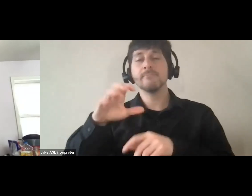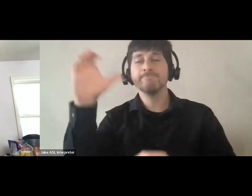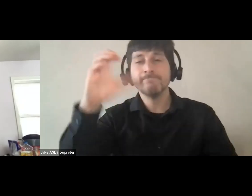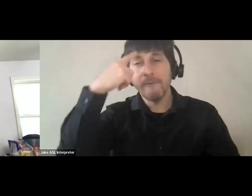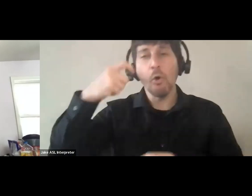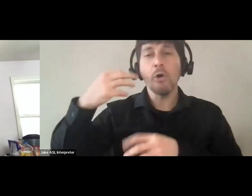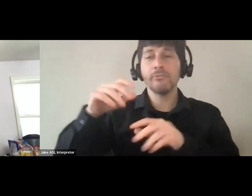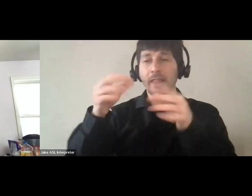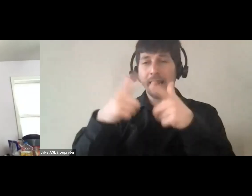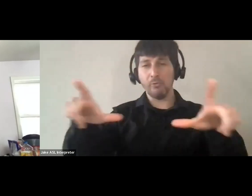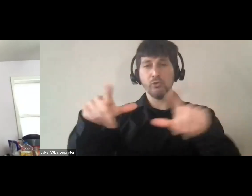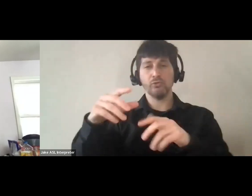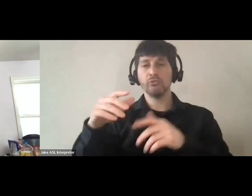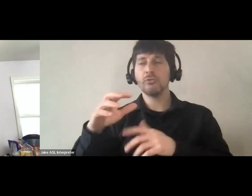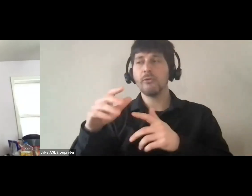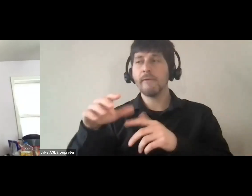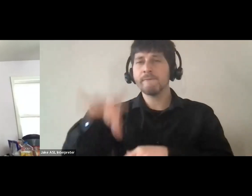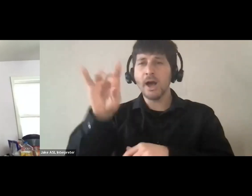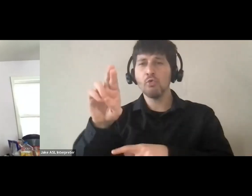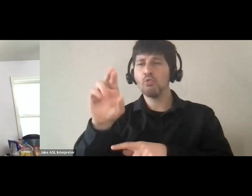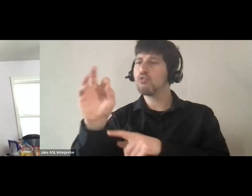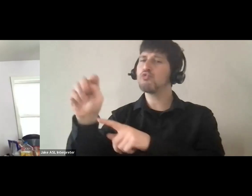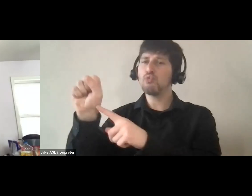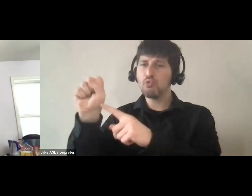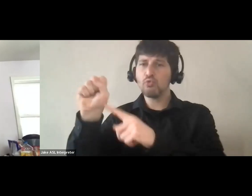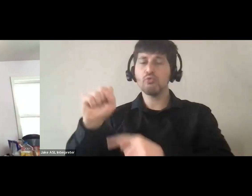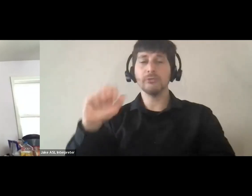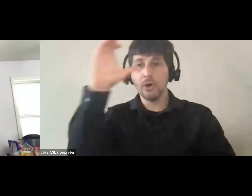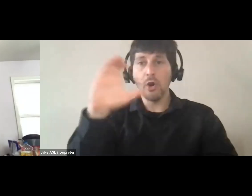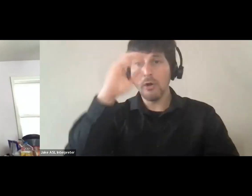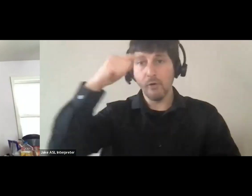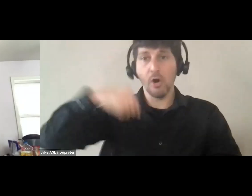So, when you look for us, when you look for Latinos, when you look for people like myself, I encourage you to try to find us in places that speak Spanish, you know. Look where the language is.